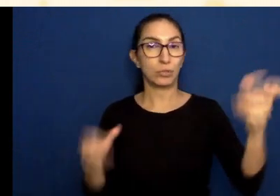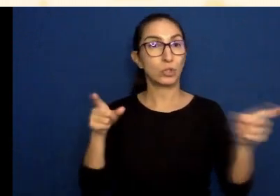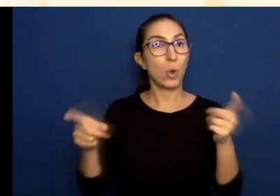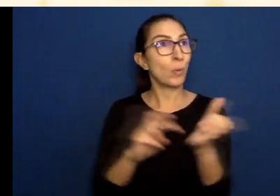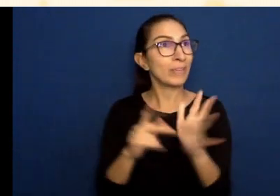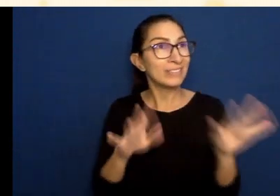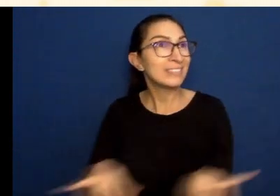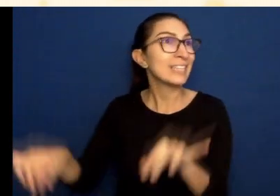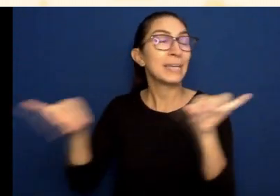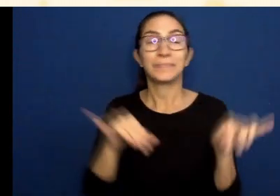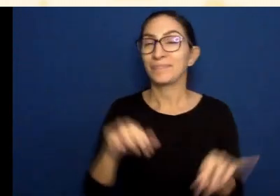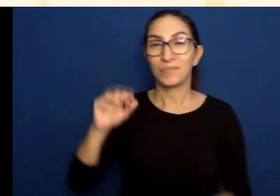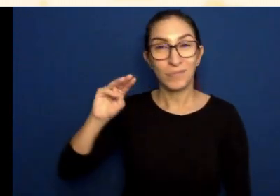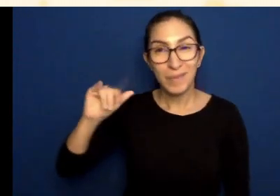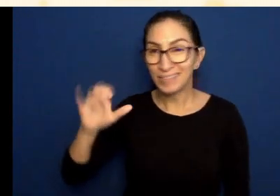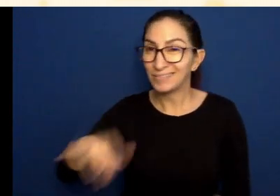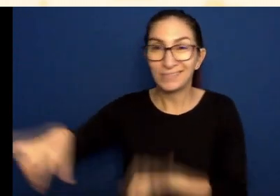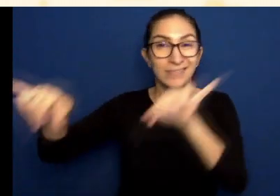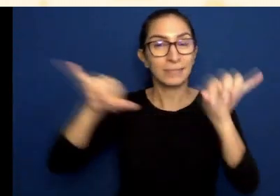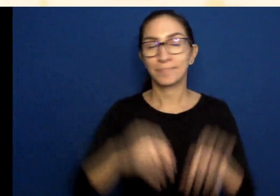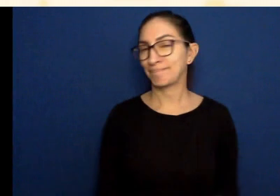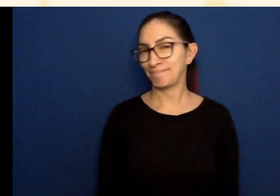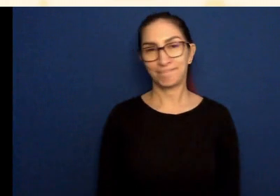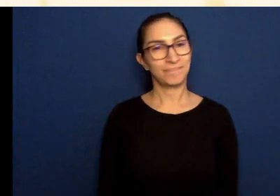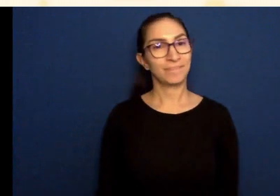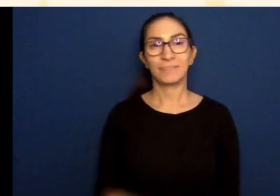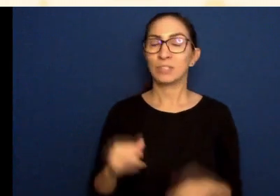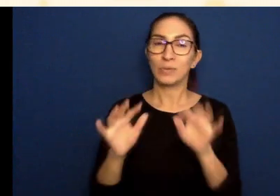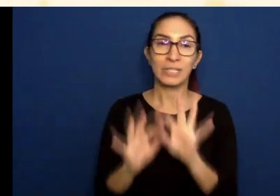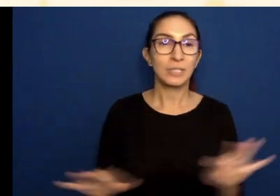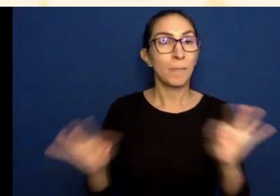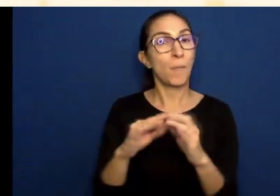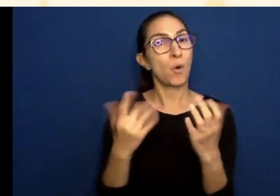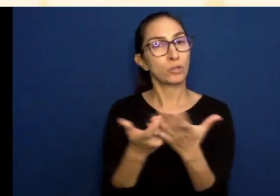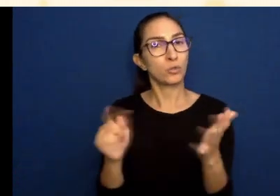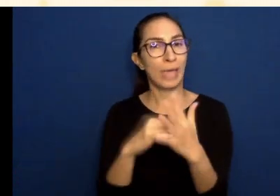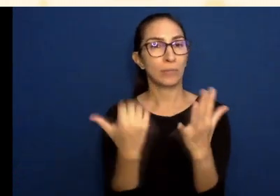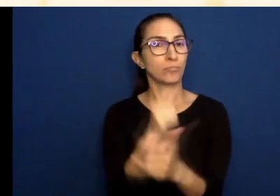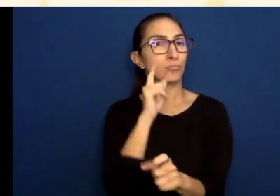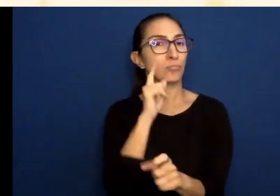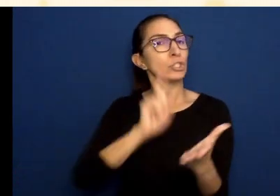that is not the same as testing it with Voiceover on iOS, because you will get completely different results.